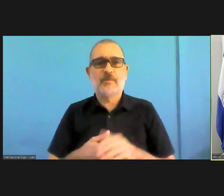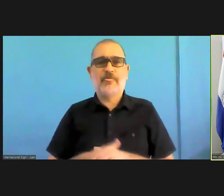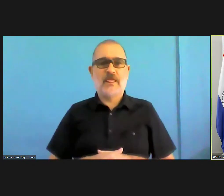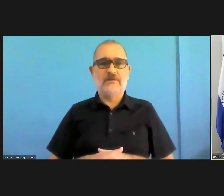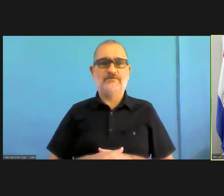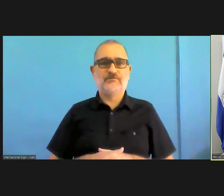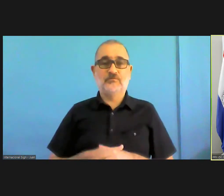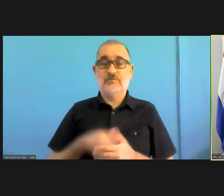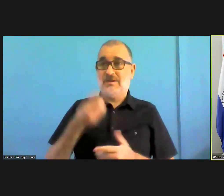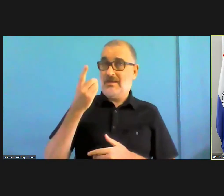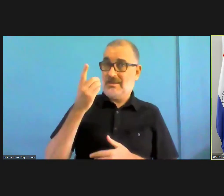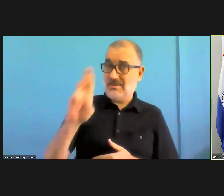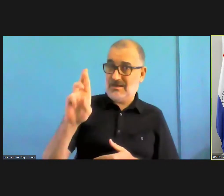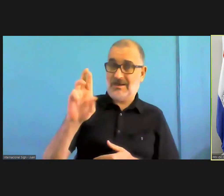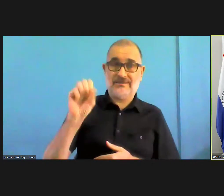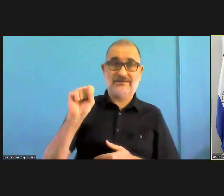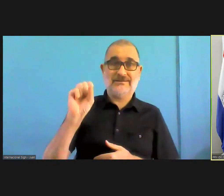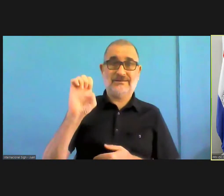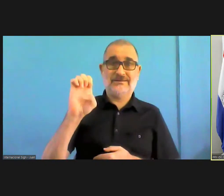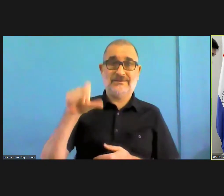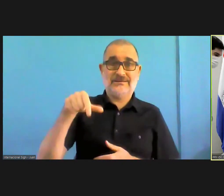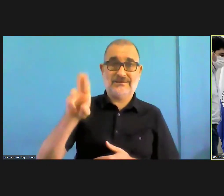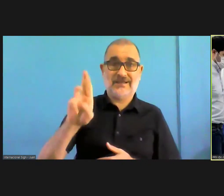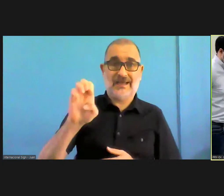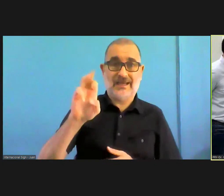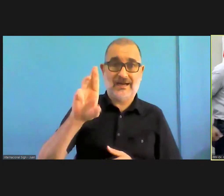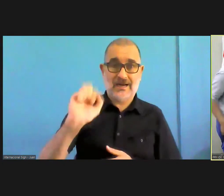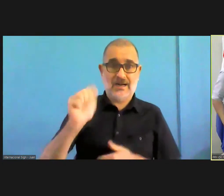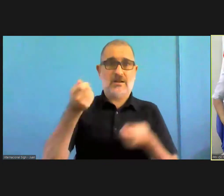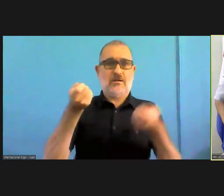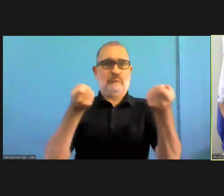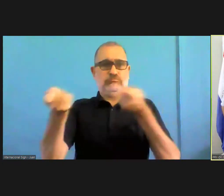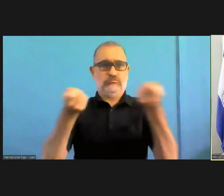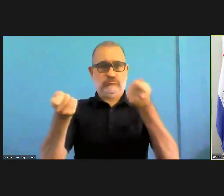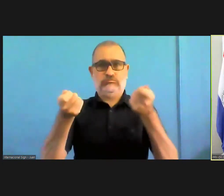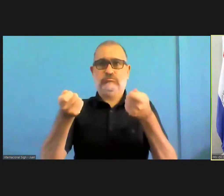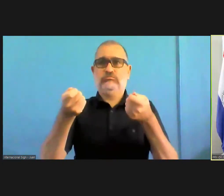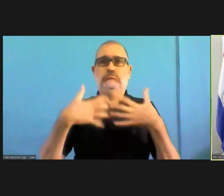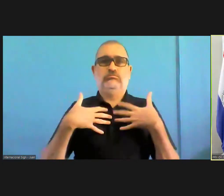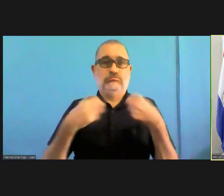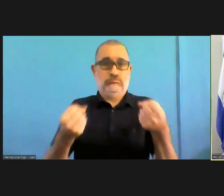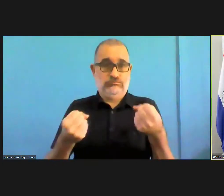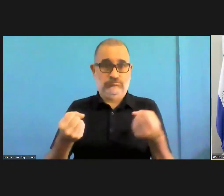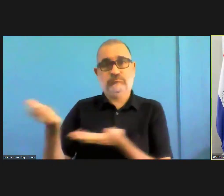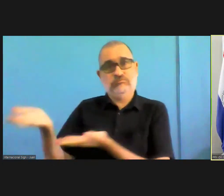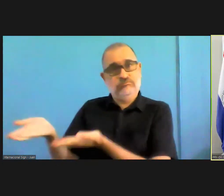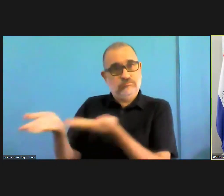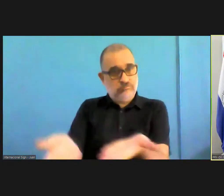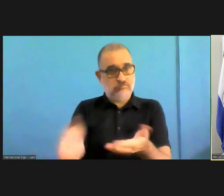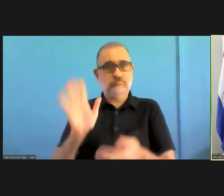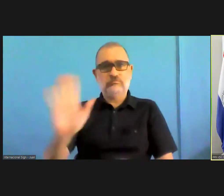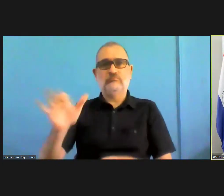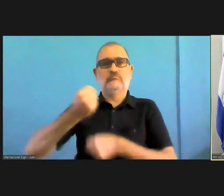situation in Paraguay at this time. Thank you very much.